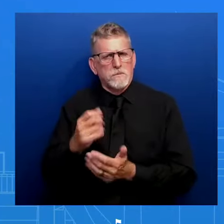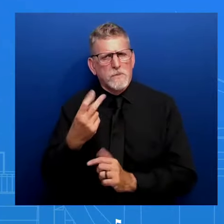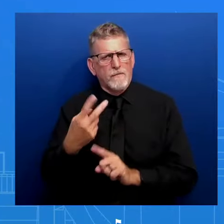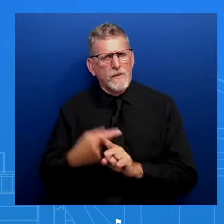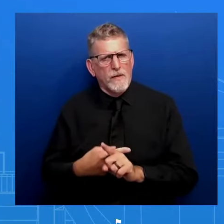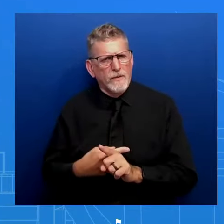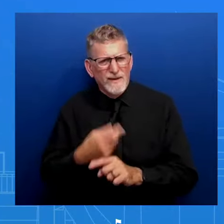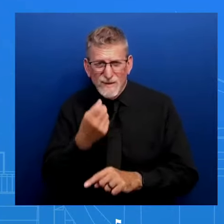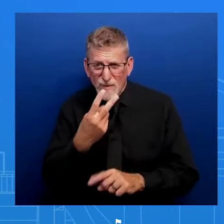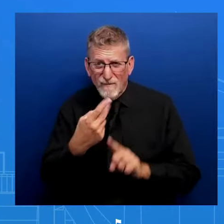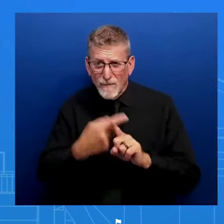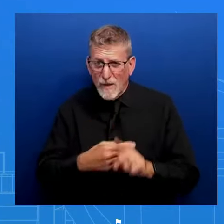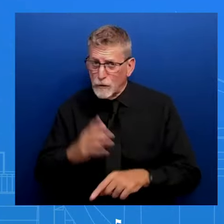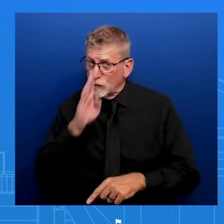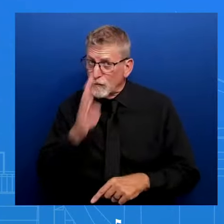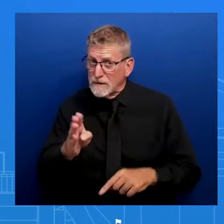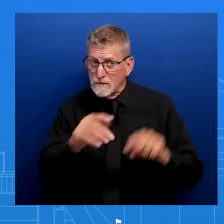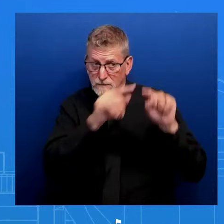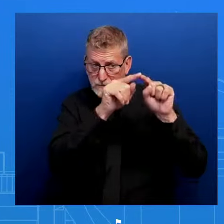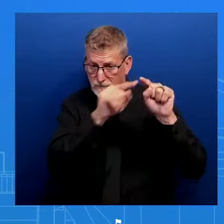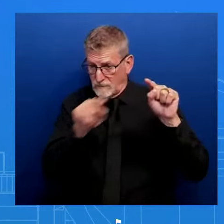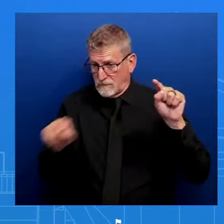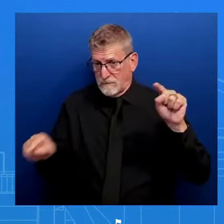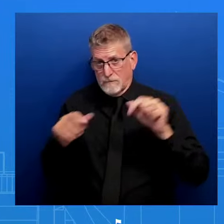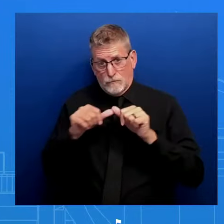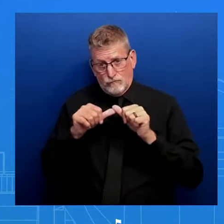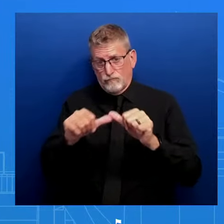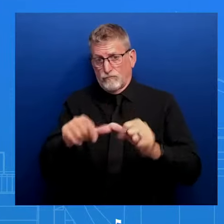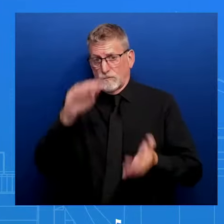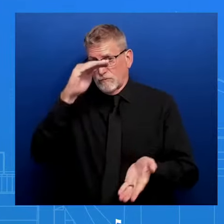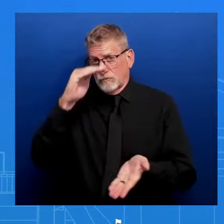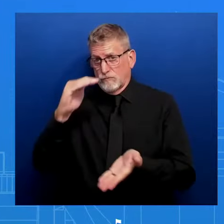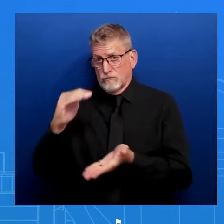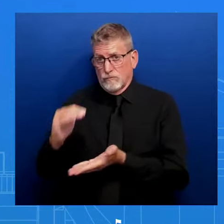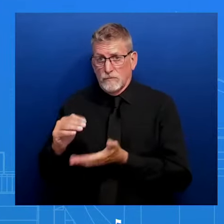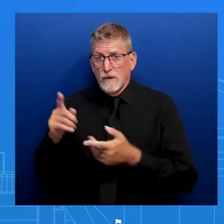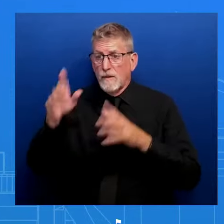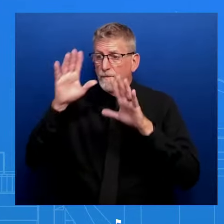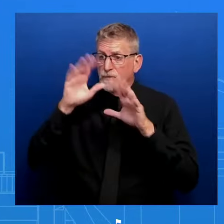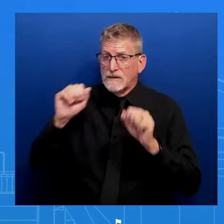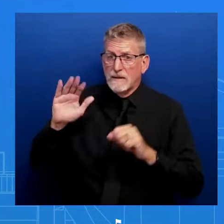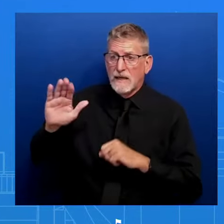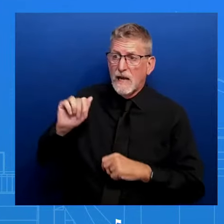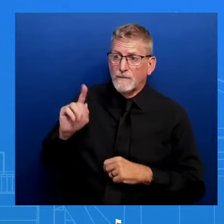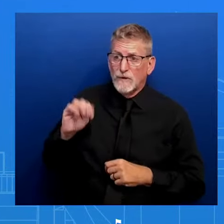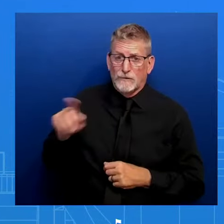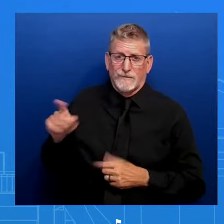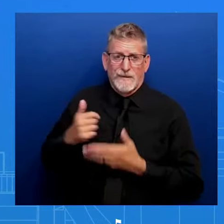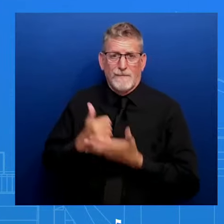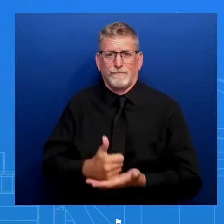And that's because of the work that this administra- -- administration has done. And so, look, I'm not going to get, again, into forecast here.